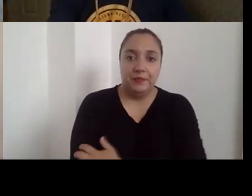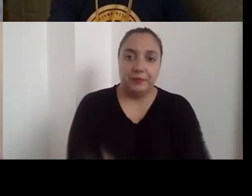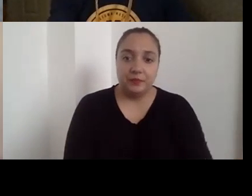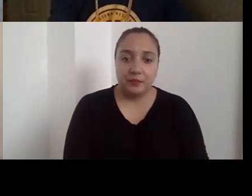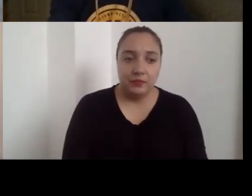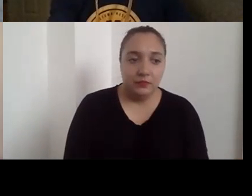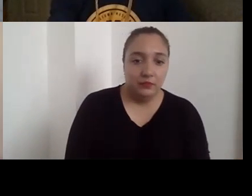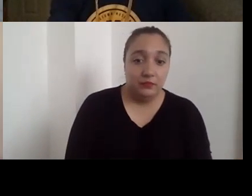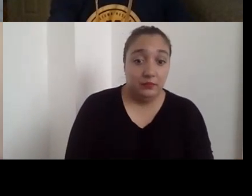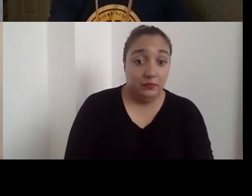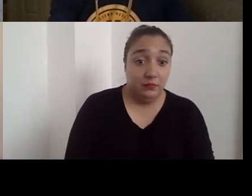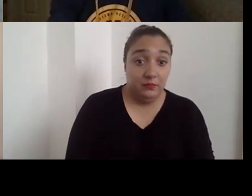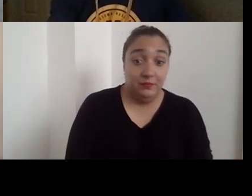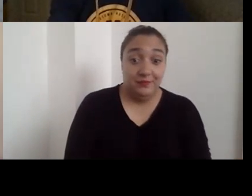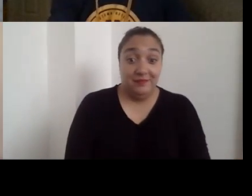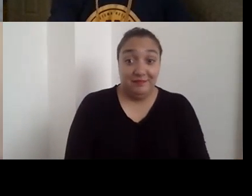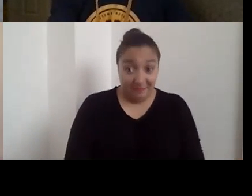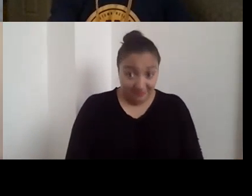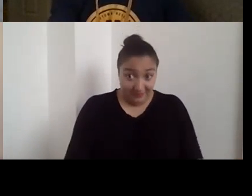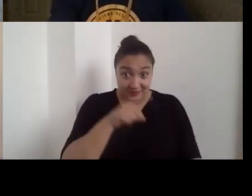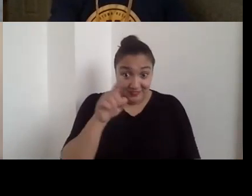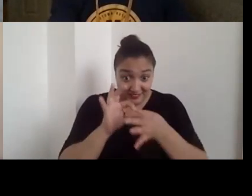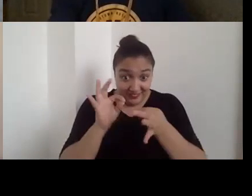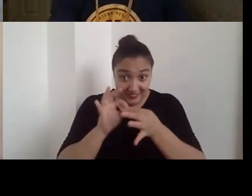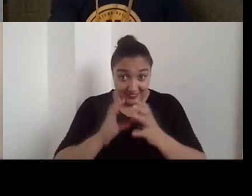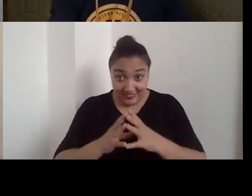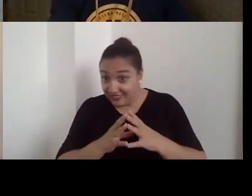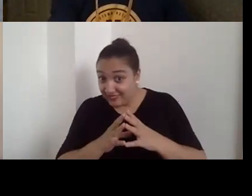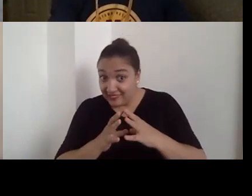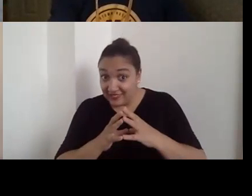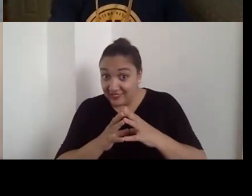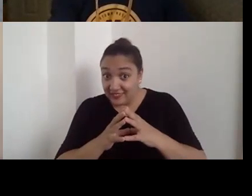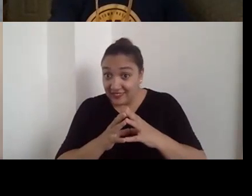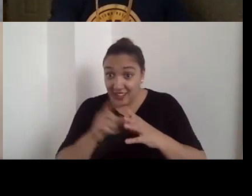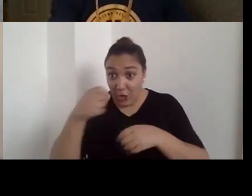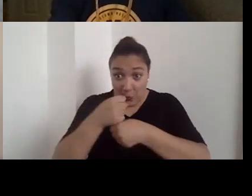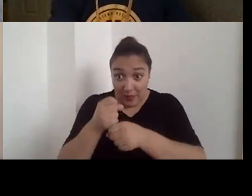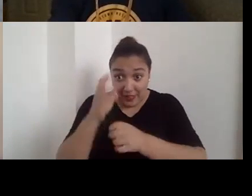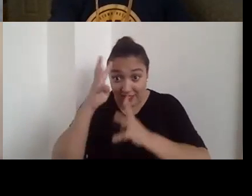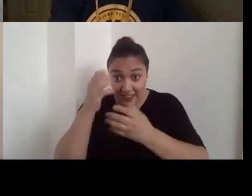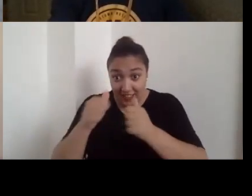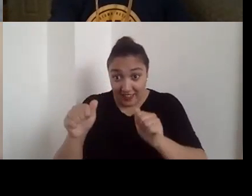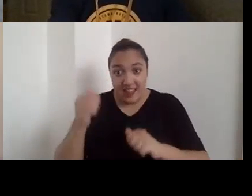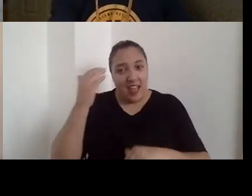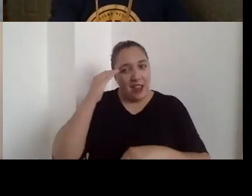Is anyone -- I mean, Q, I 18:20:43 busy.